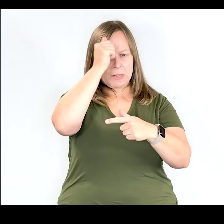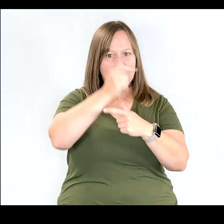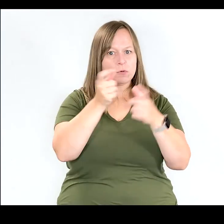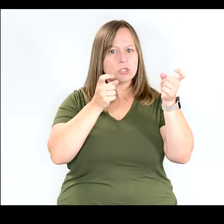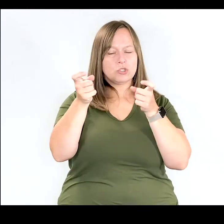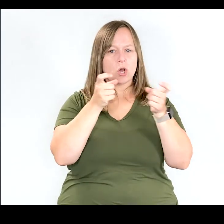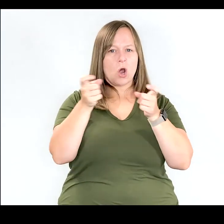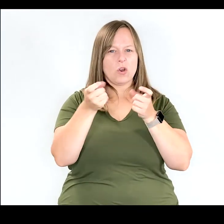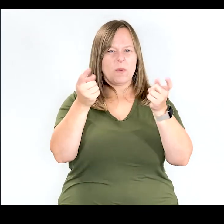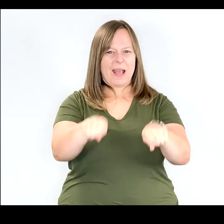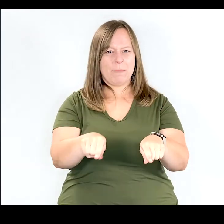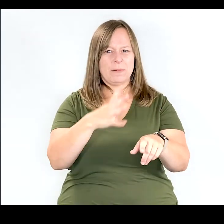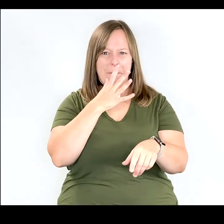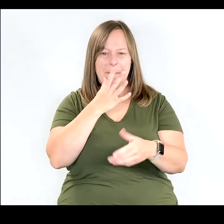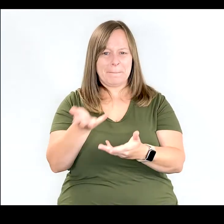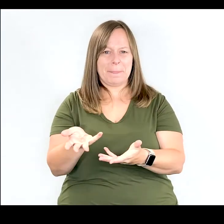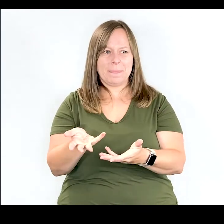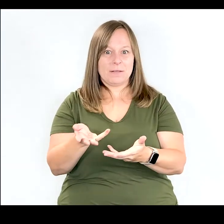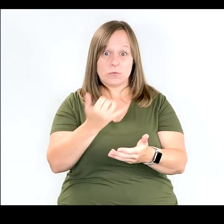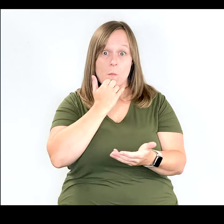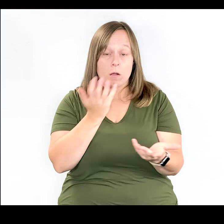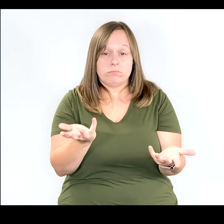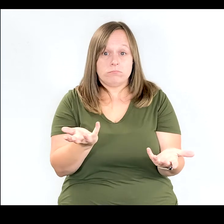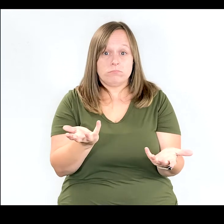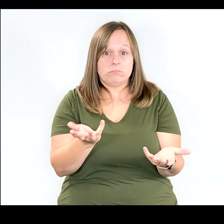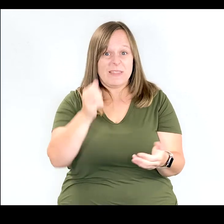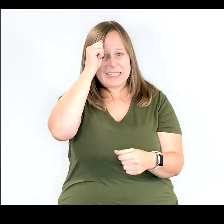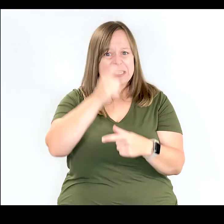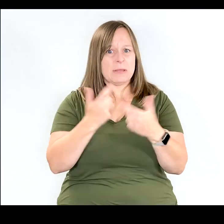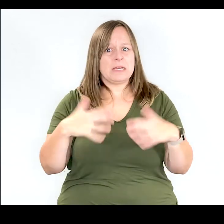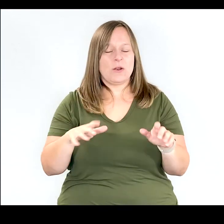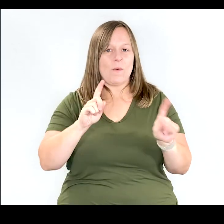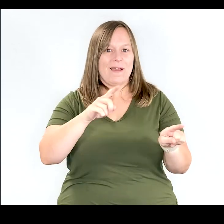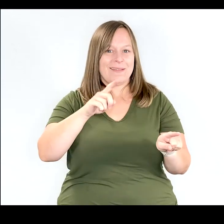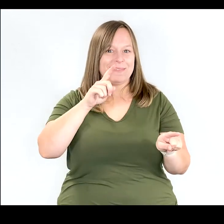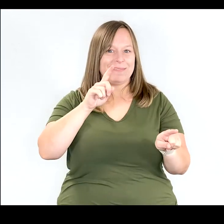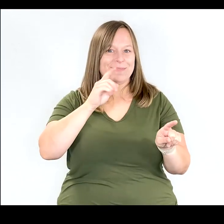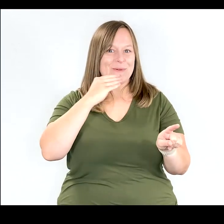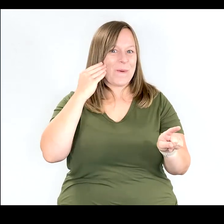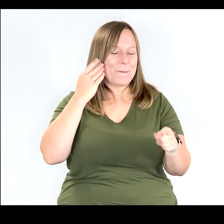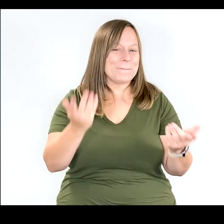in charge of what would happen. And that was wrong. And that sibling didn't want his mother to go home.